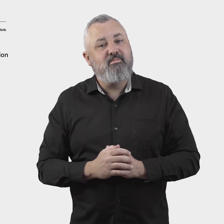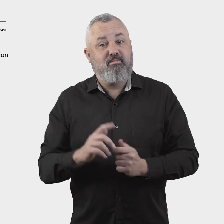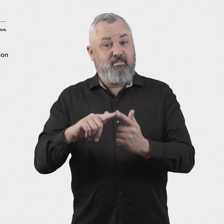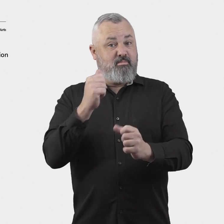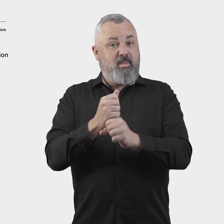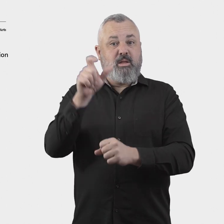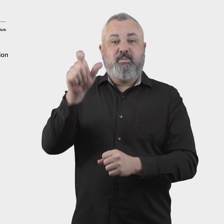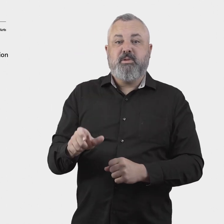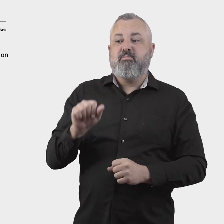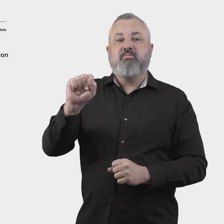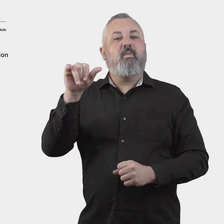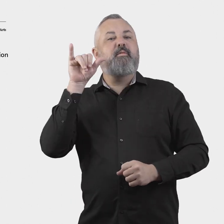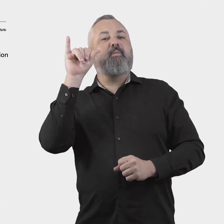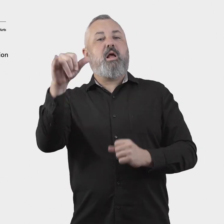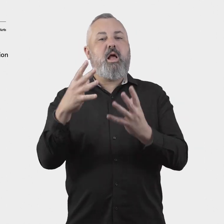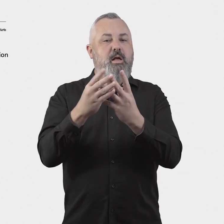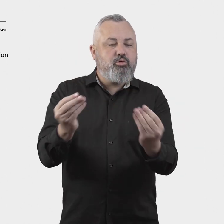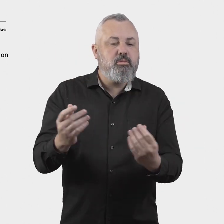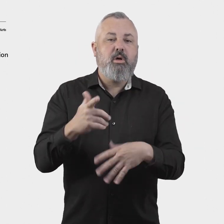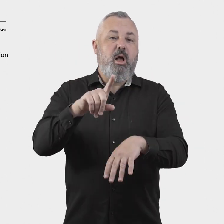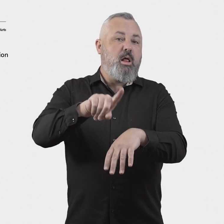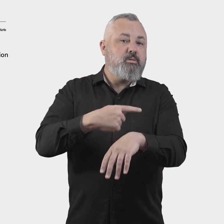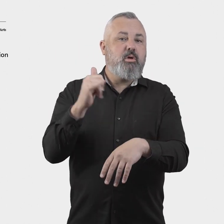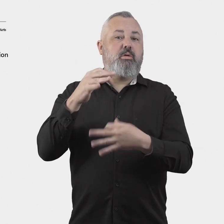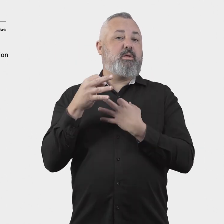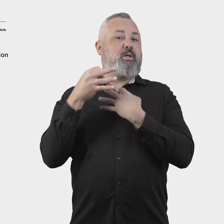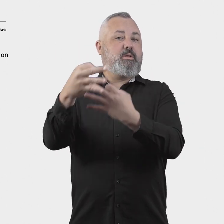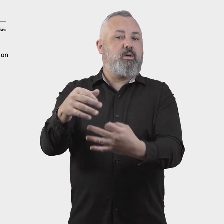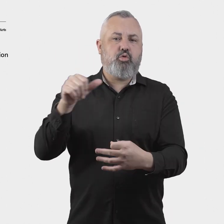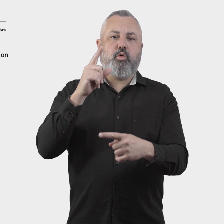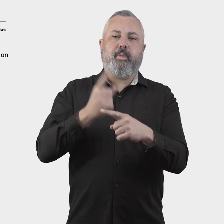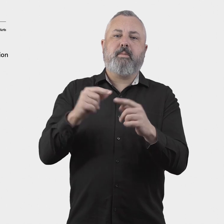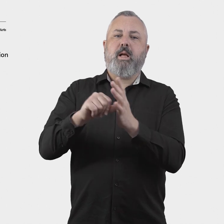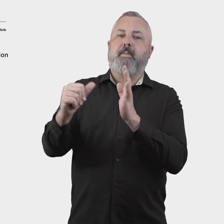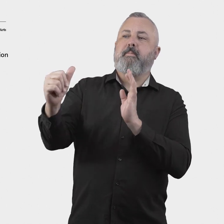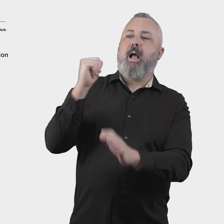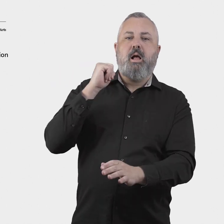For example, despite the protections of the ACL, submissions described situations where customers experienced difficulties